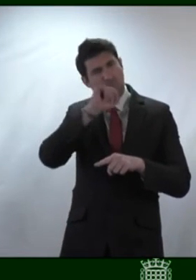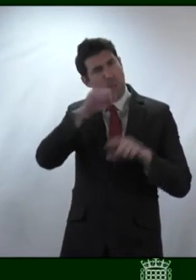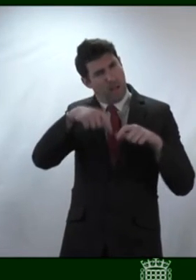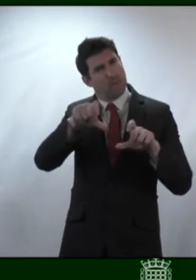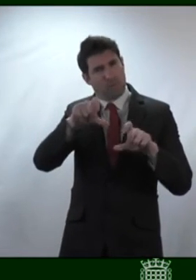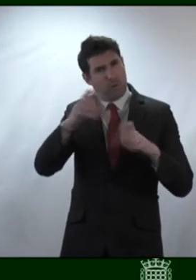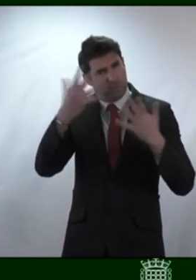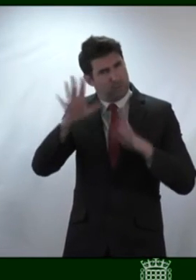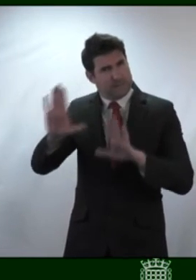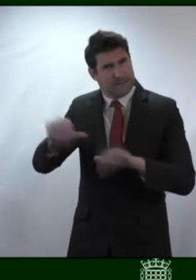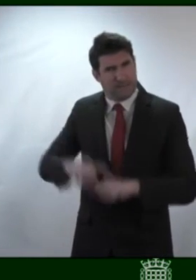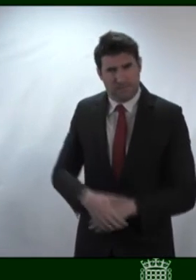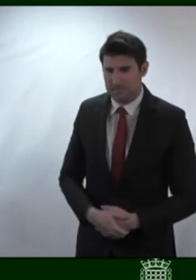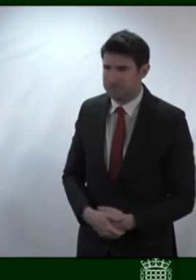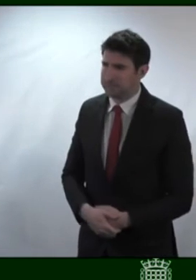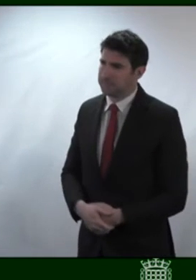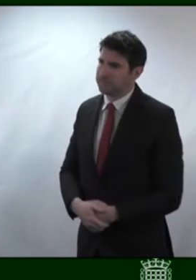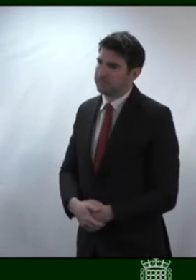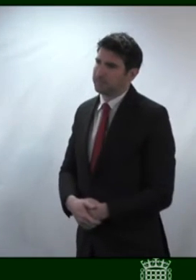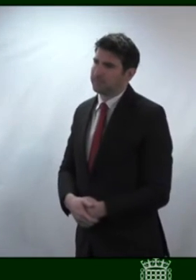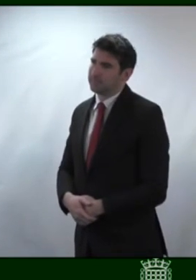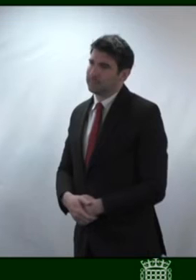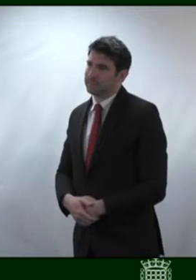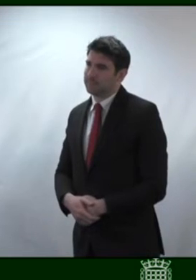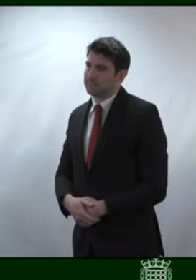Like schools and teachers across the country, those in South Cambridgeshire